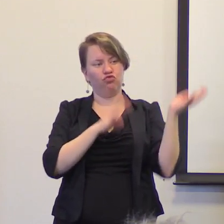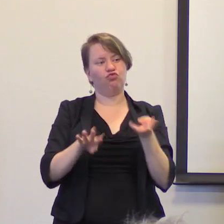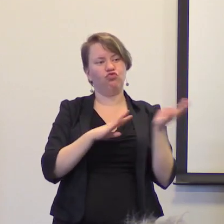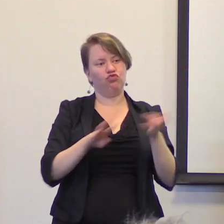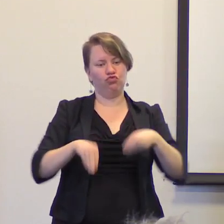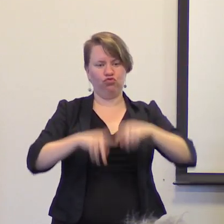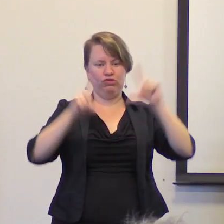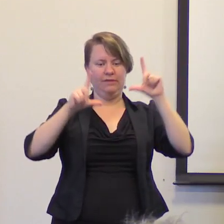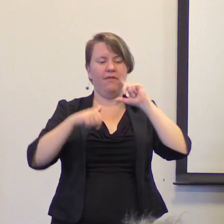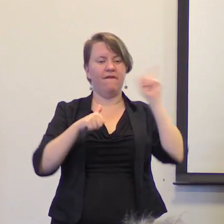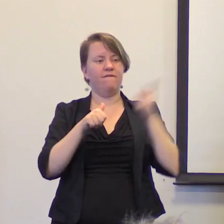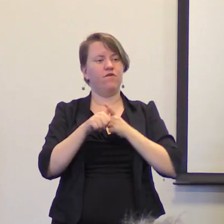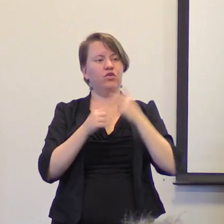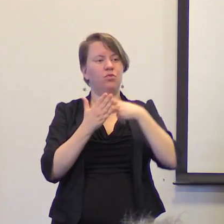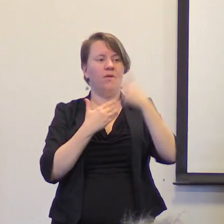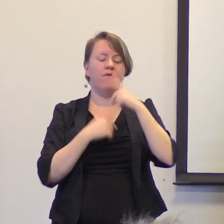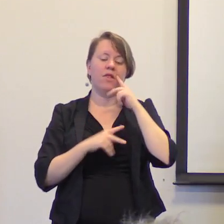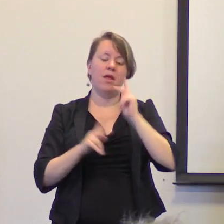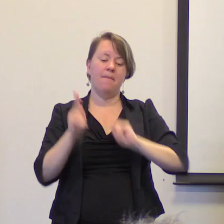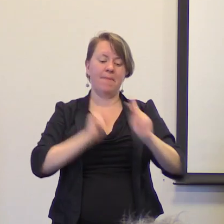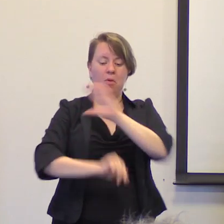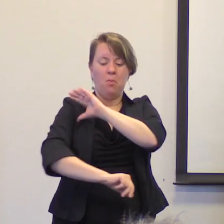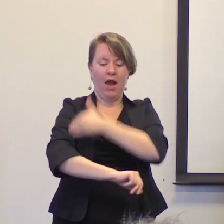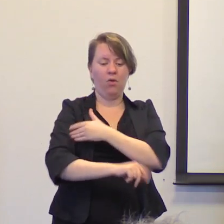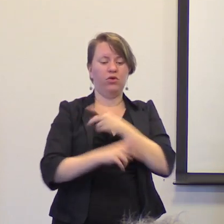program of the People's Power Program, which is called Resistance Training.